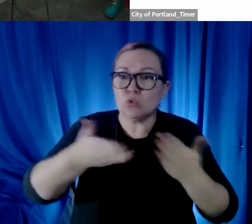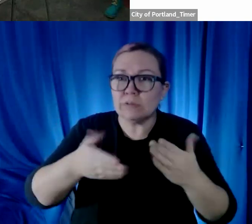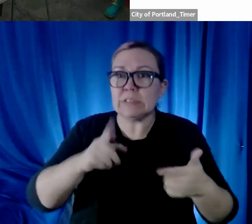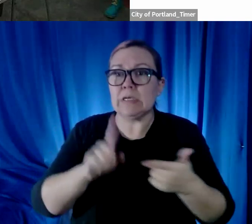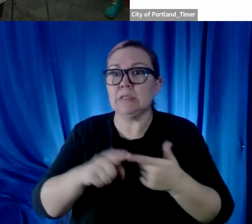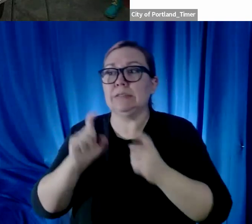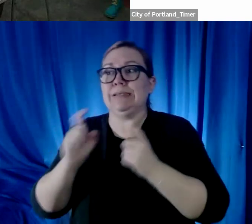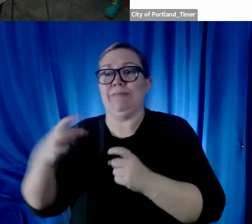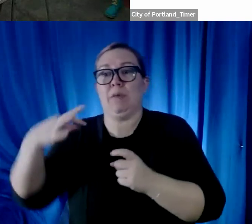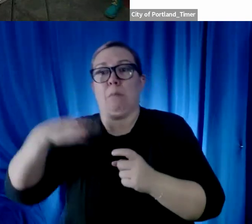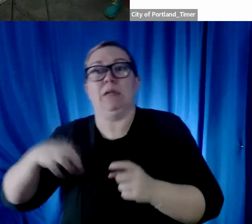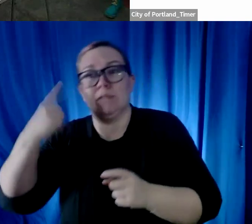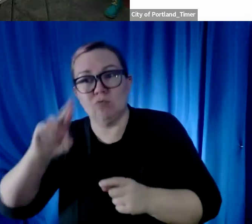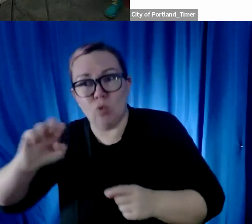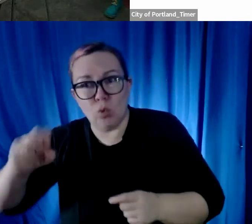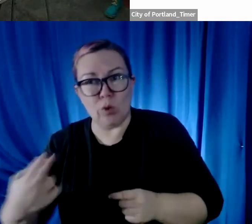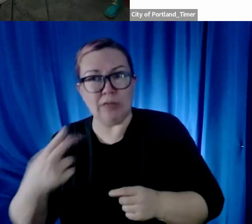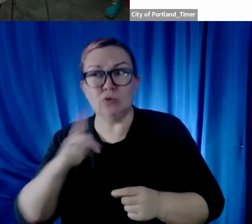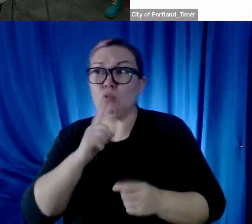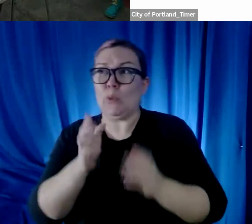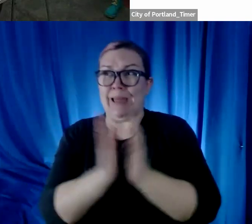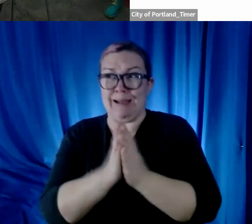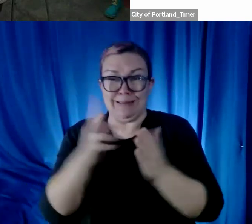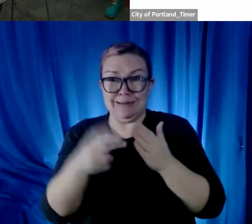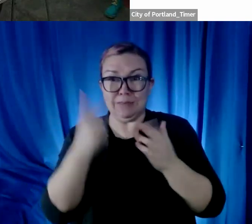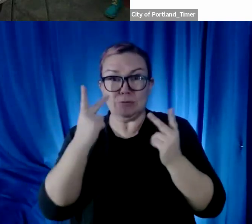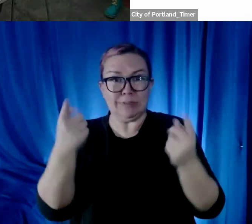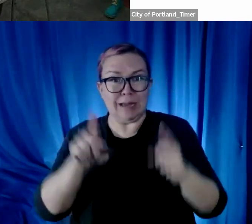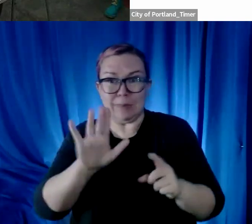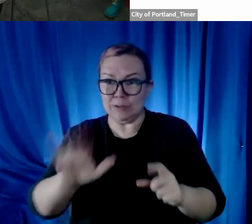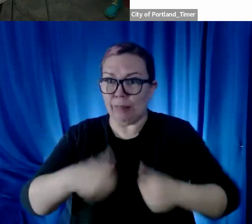Ask yourself, have the cuts you've seen in your lifetime fixed the problem?